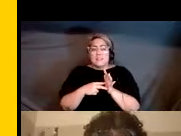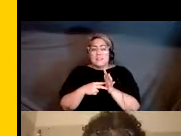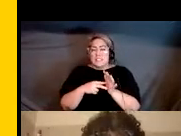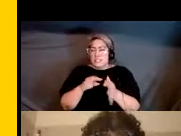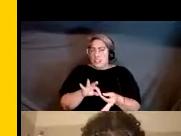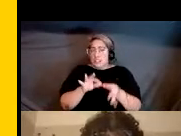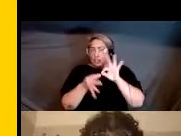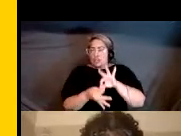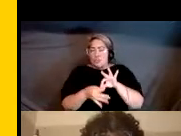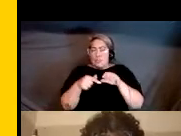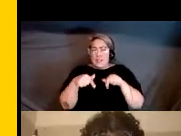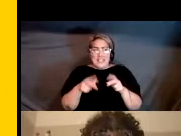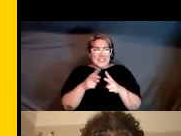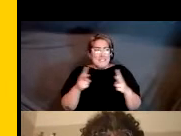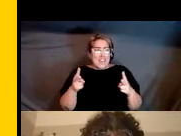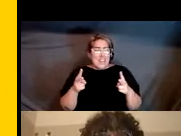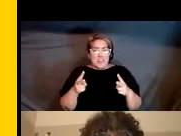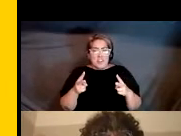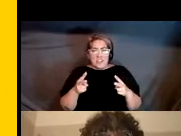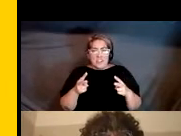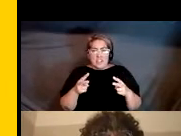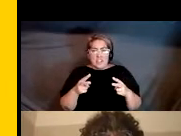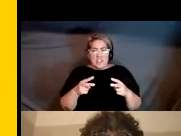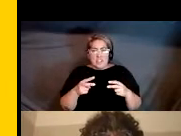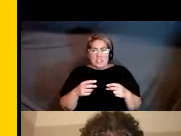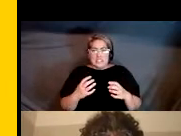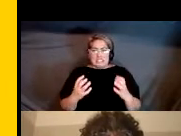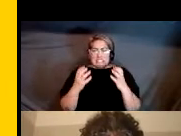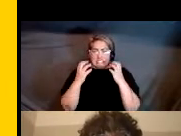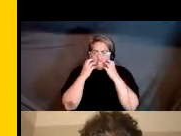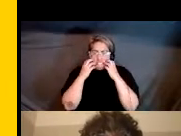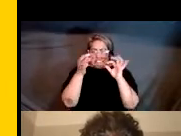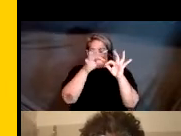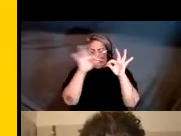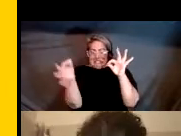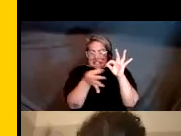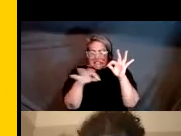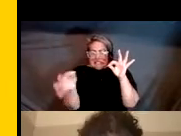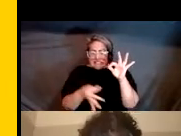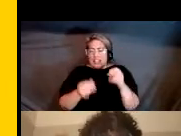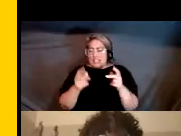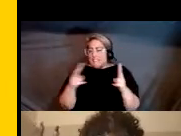language. Very governmental language. Written by people who are not